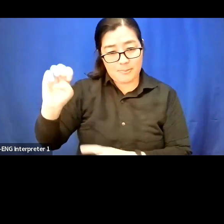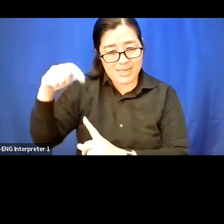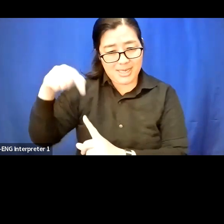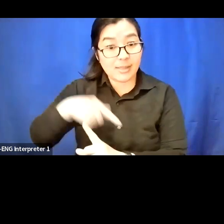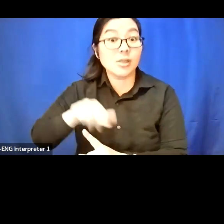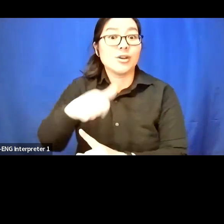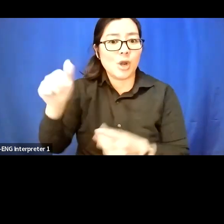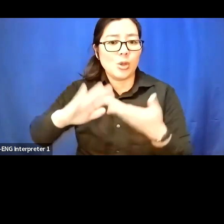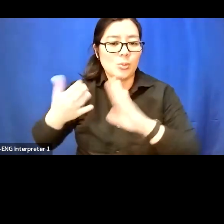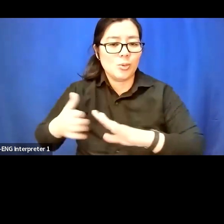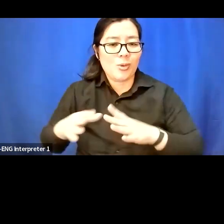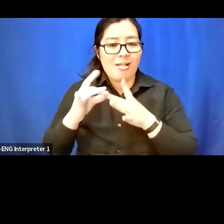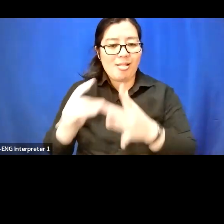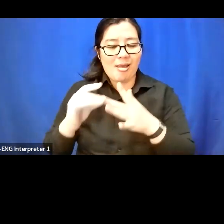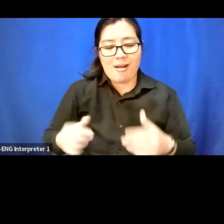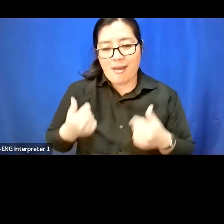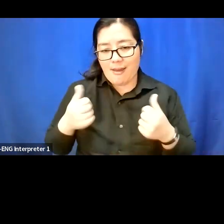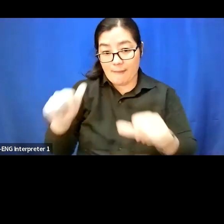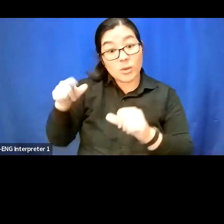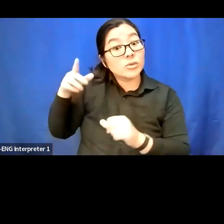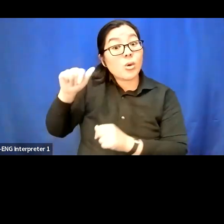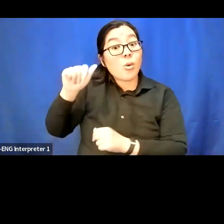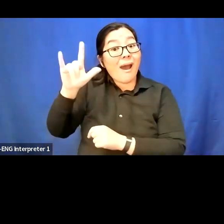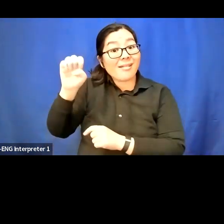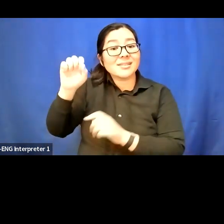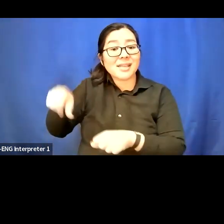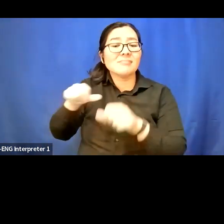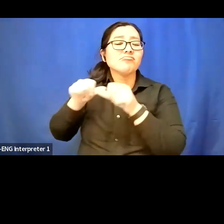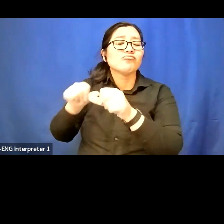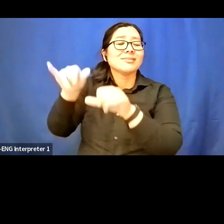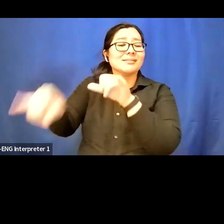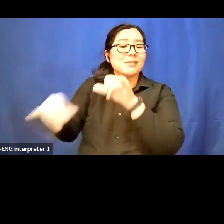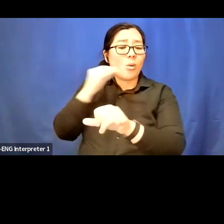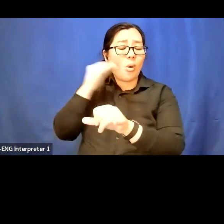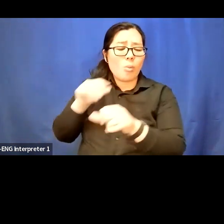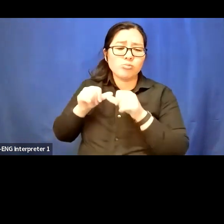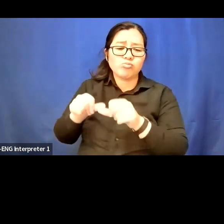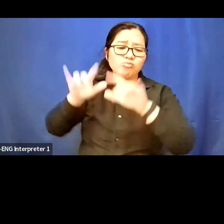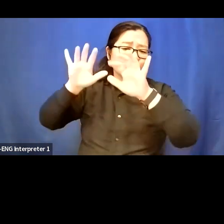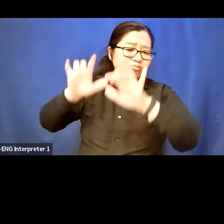so that she can remain at home and continue to write more books and all kinds